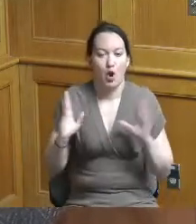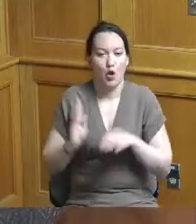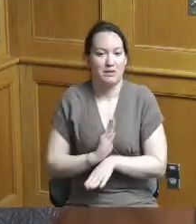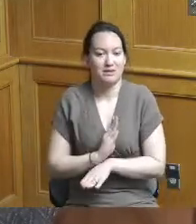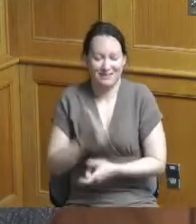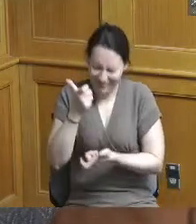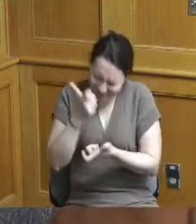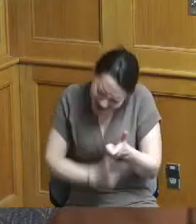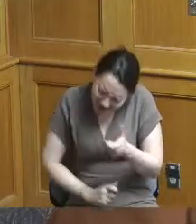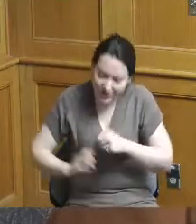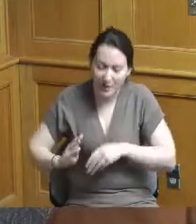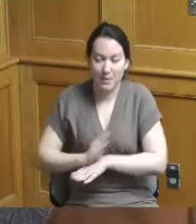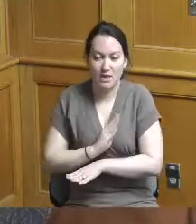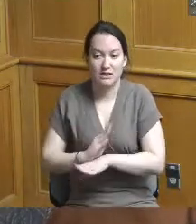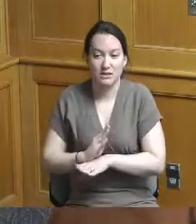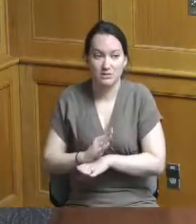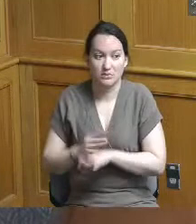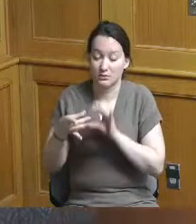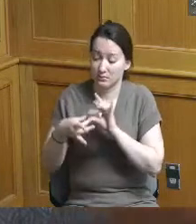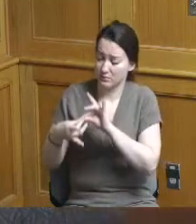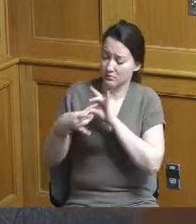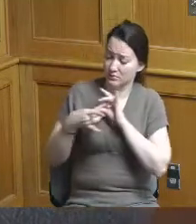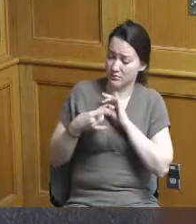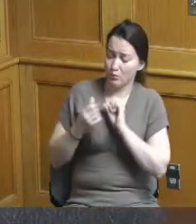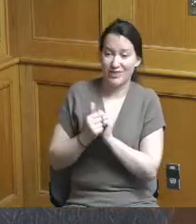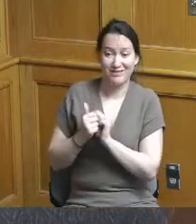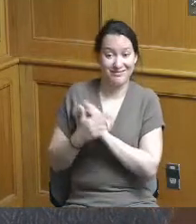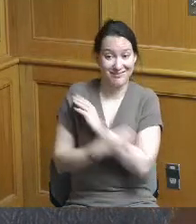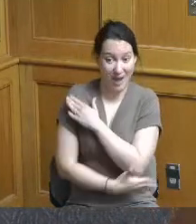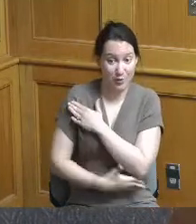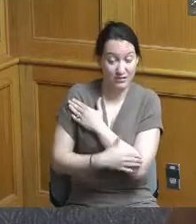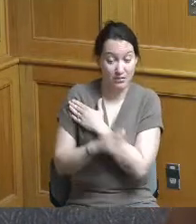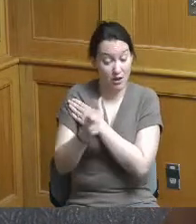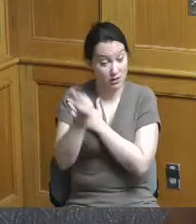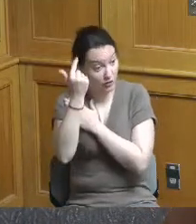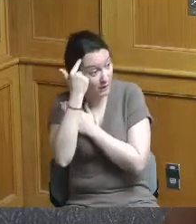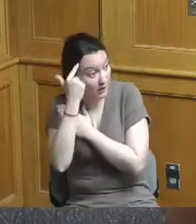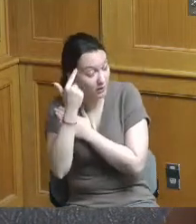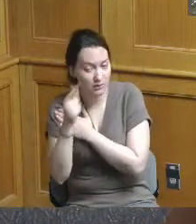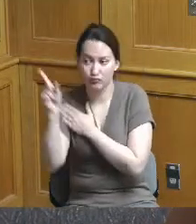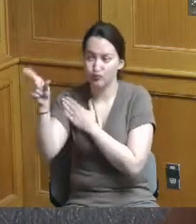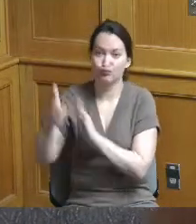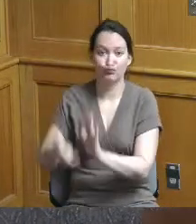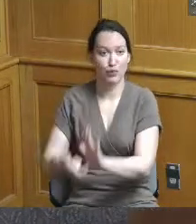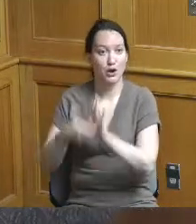business that does business with the county or any other government entity they have that Clause but